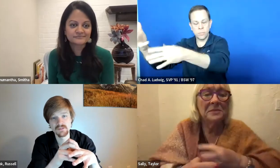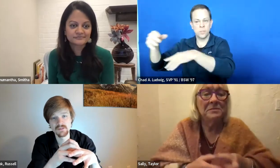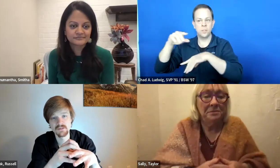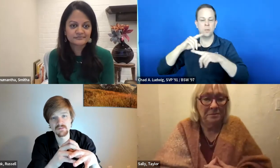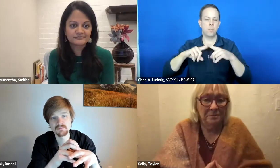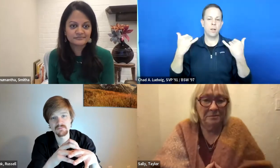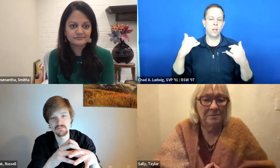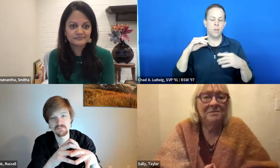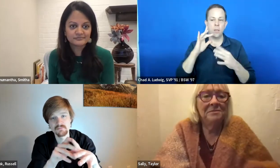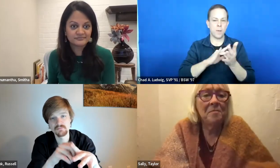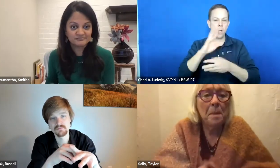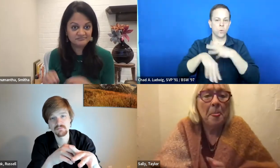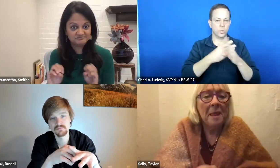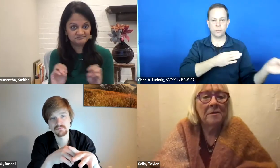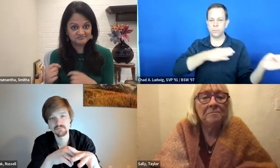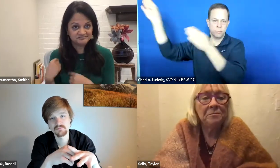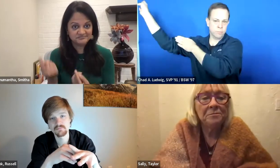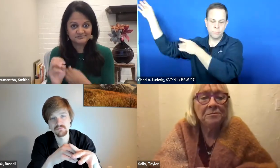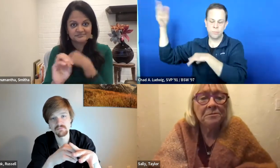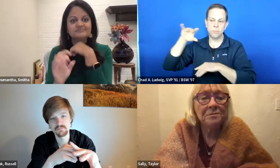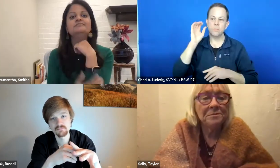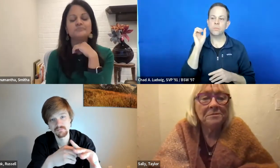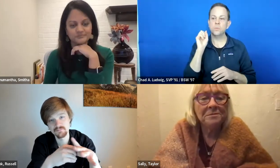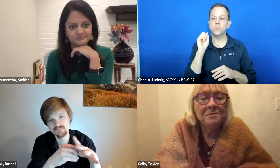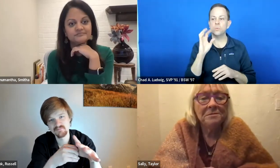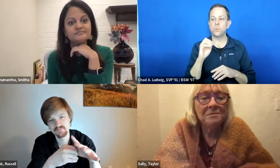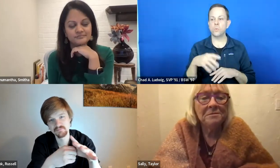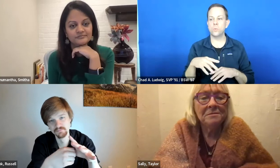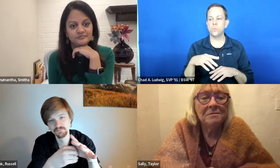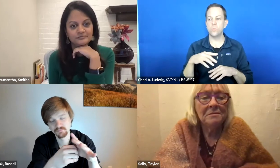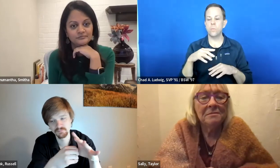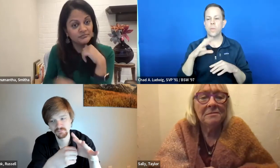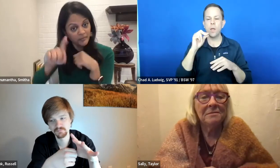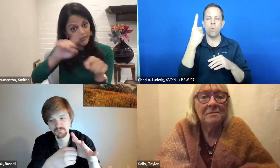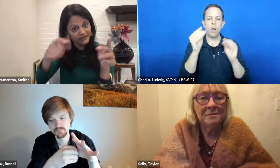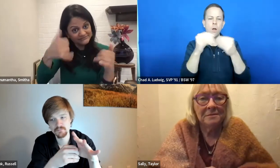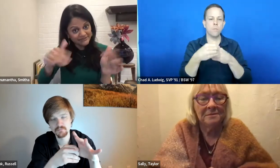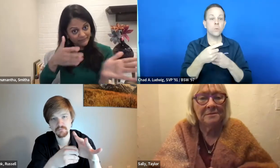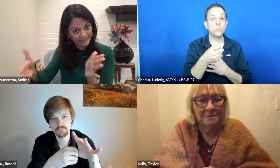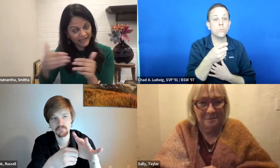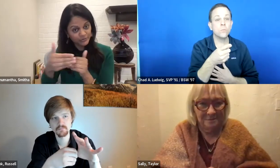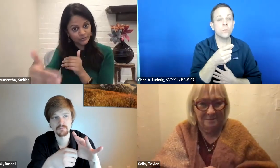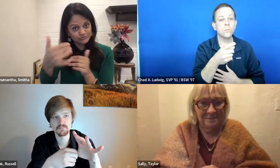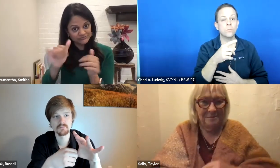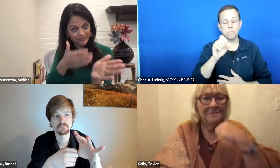I think that it's important that doctors and nurses and people in the medical field do have the training and do have the expertise